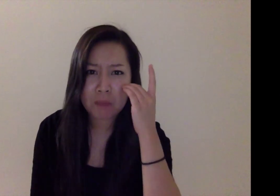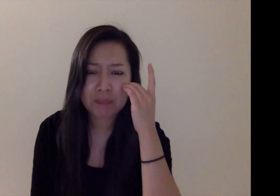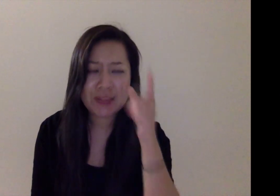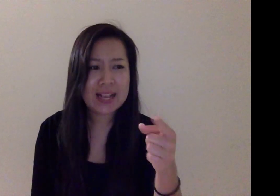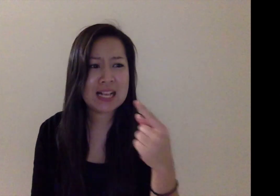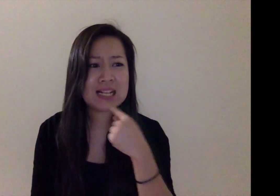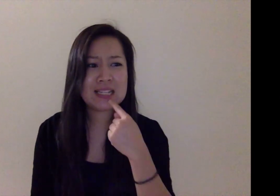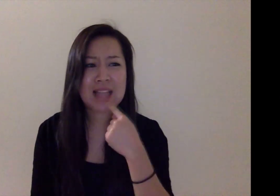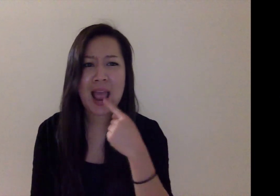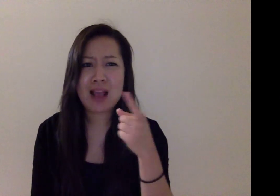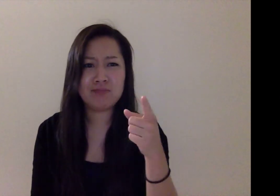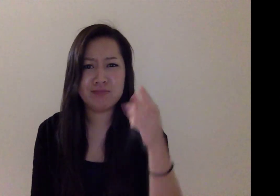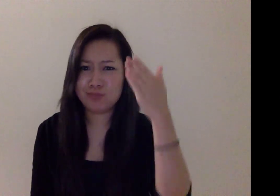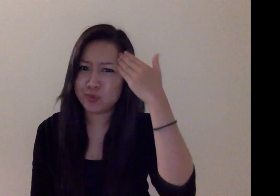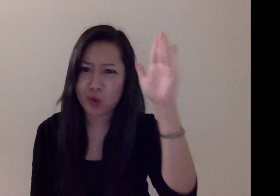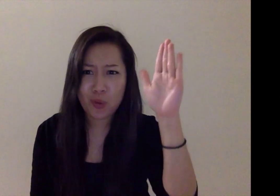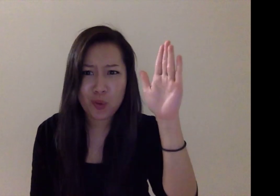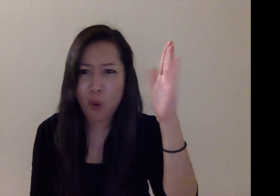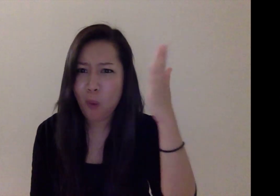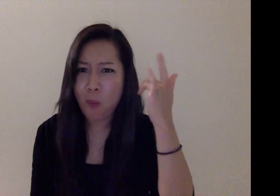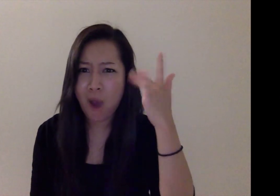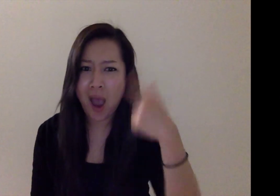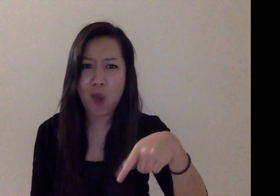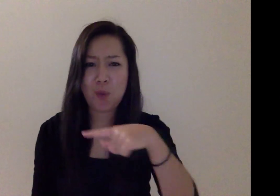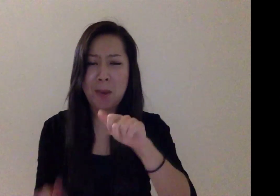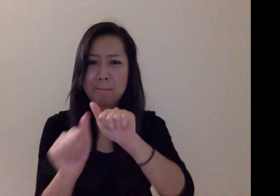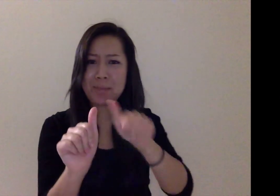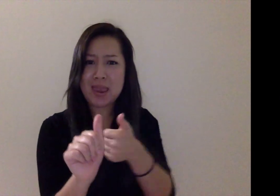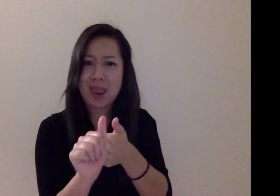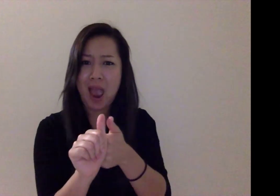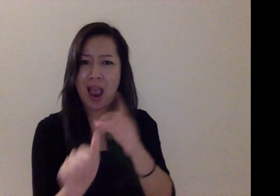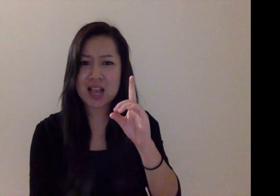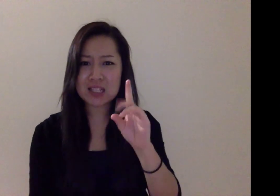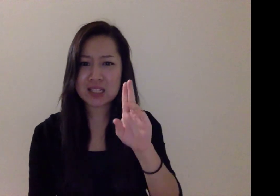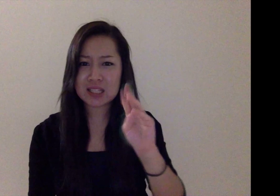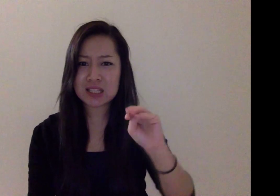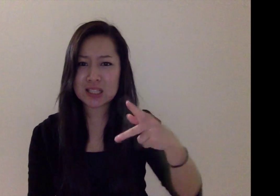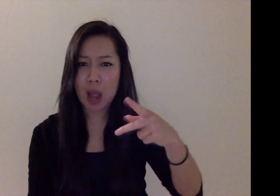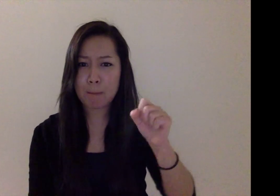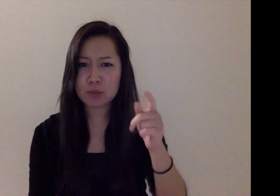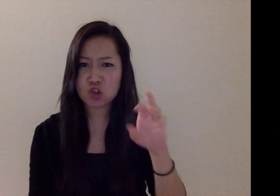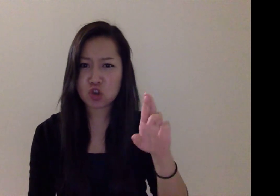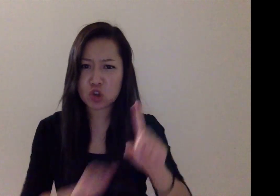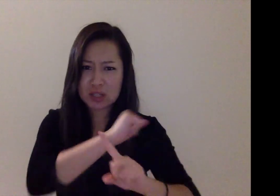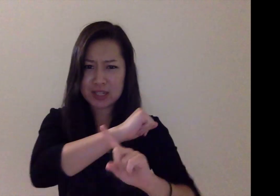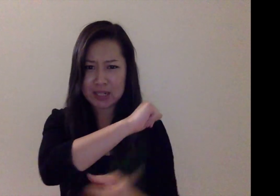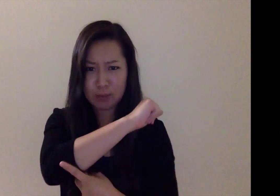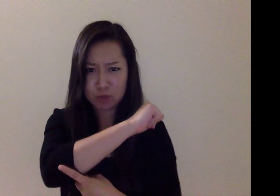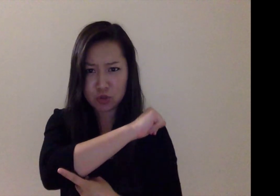He said he didn’t know why we were behind a dumpster.